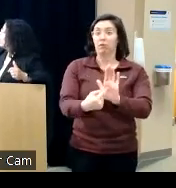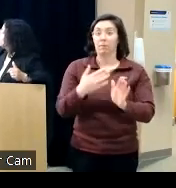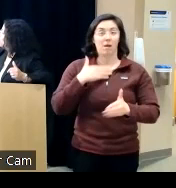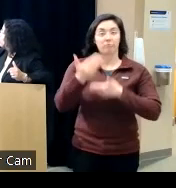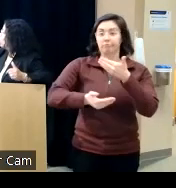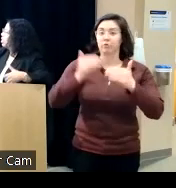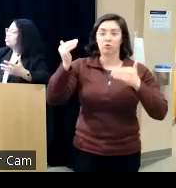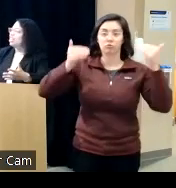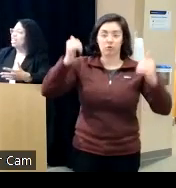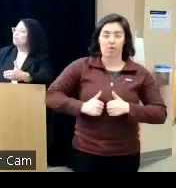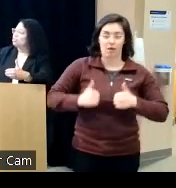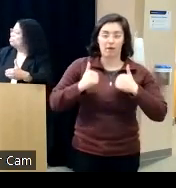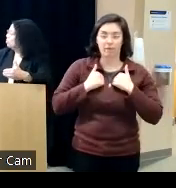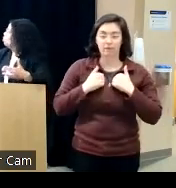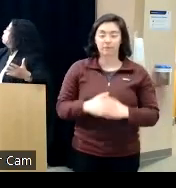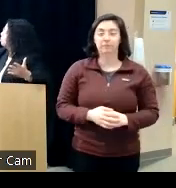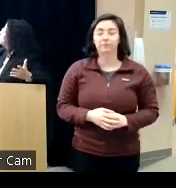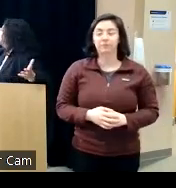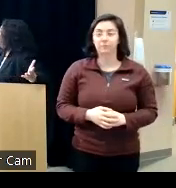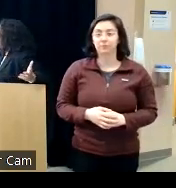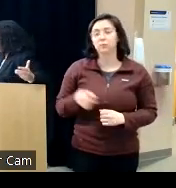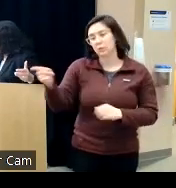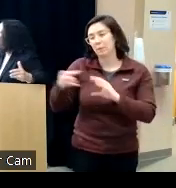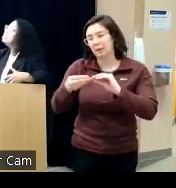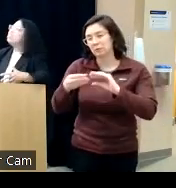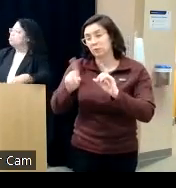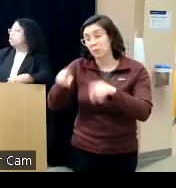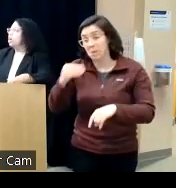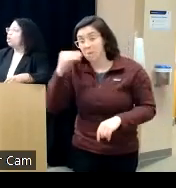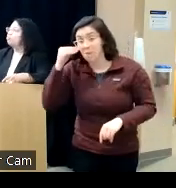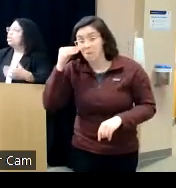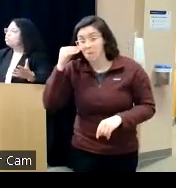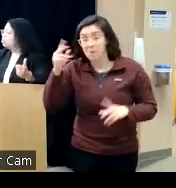adult life like when I said that I you mentioned being back home it is like being back home because